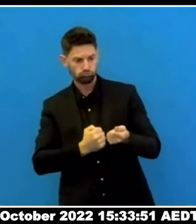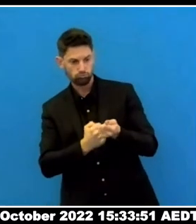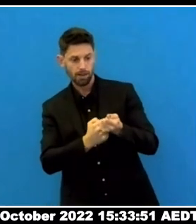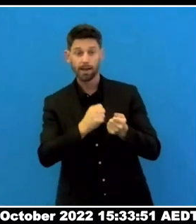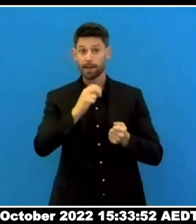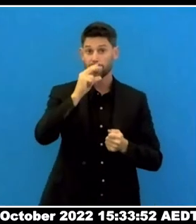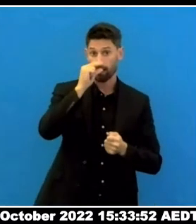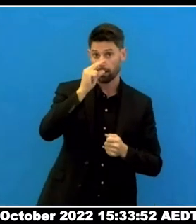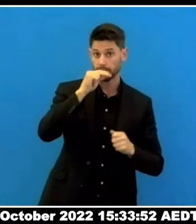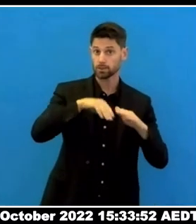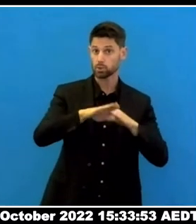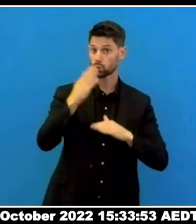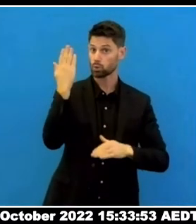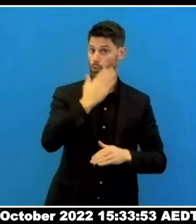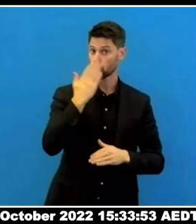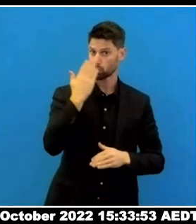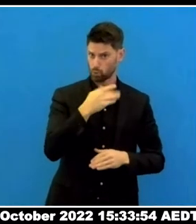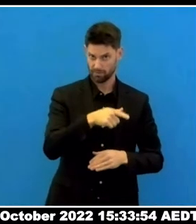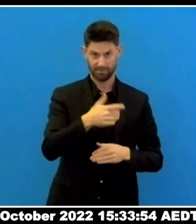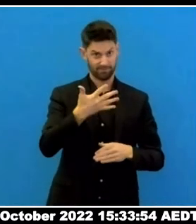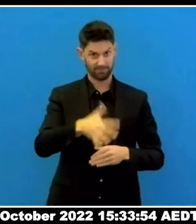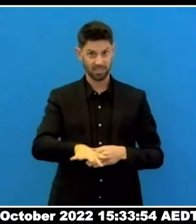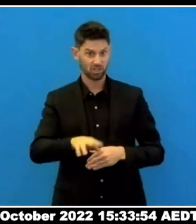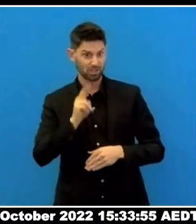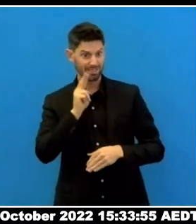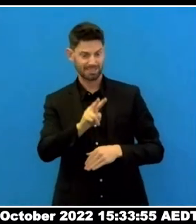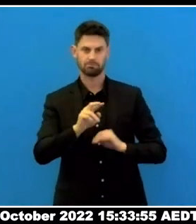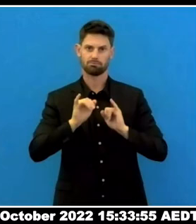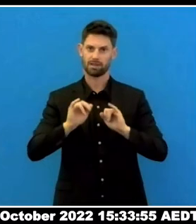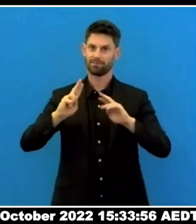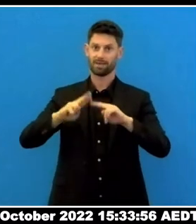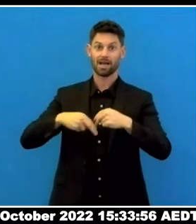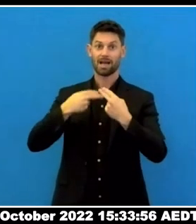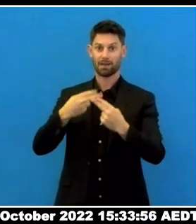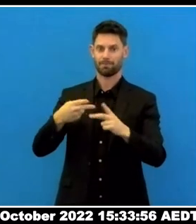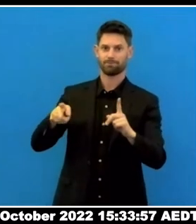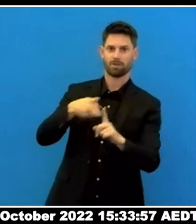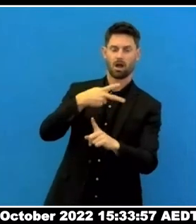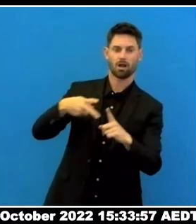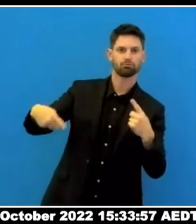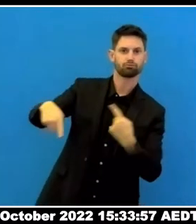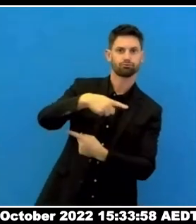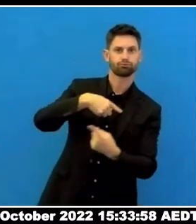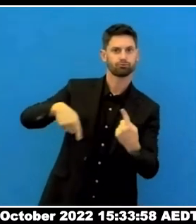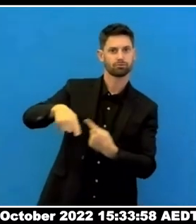you have seen the family violence, and this is a shameful topic